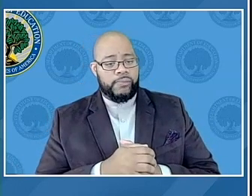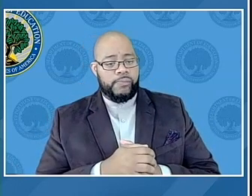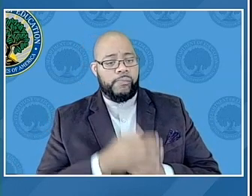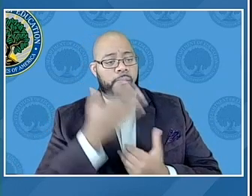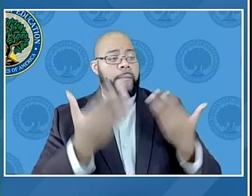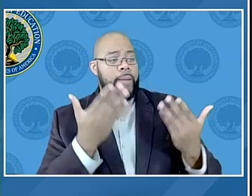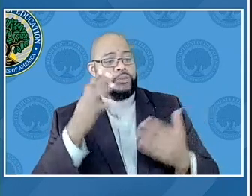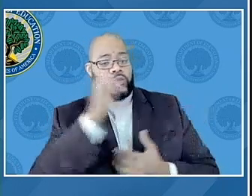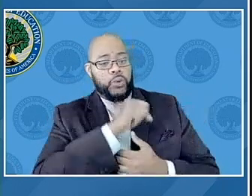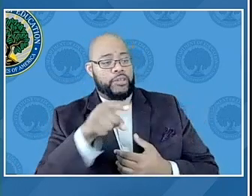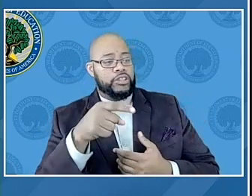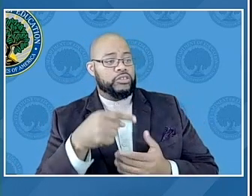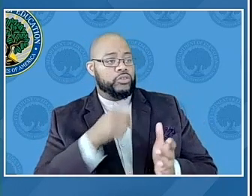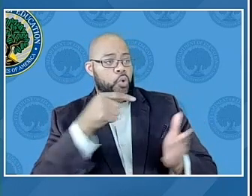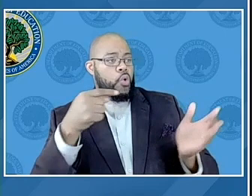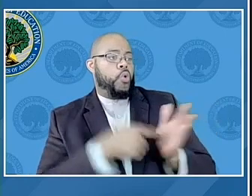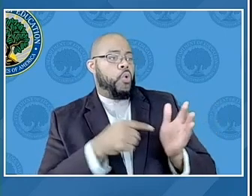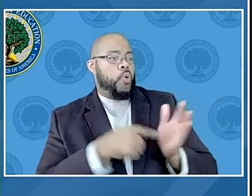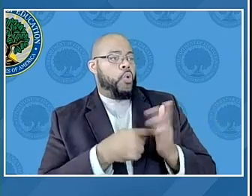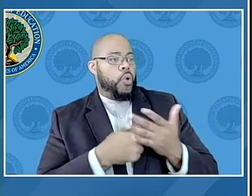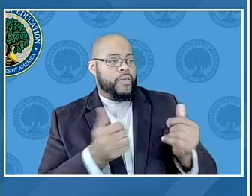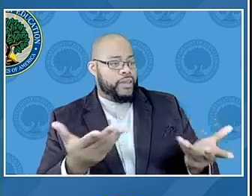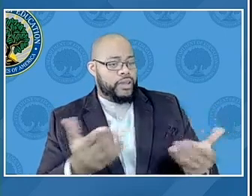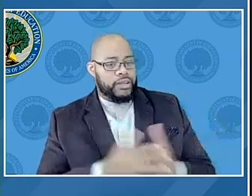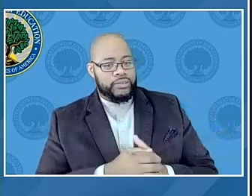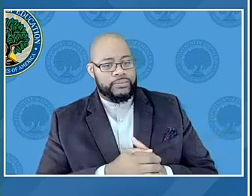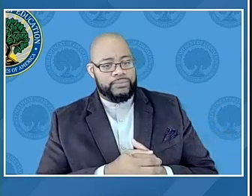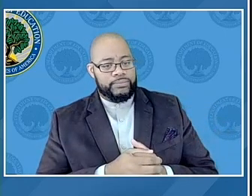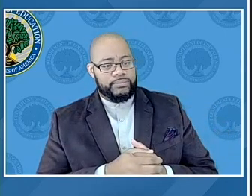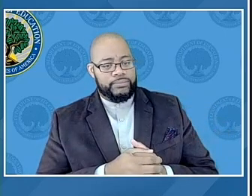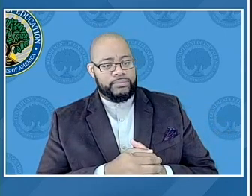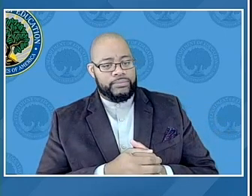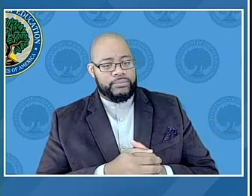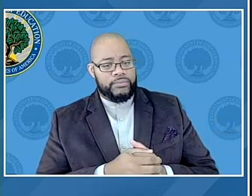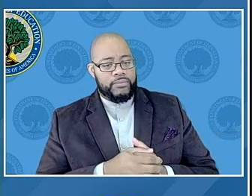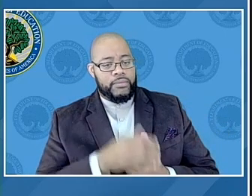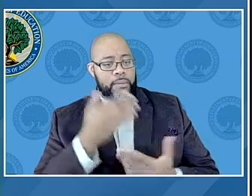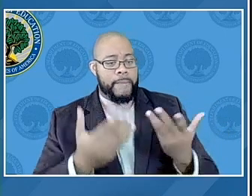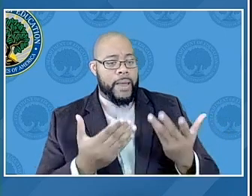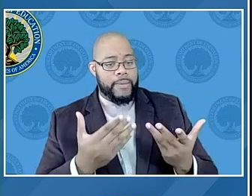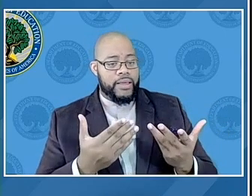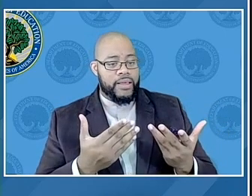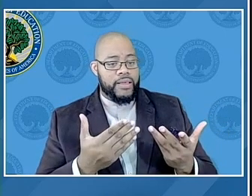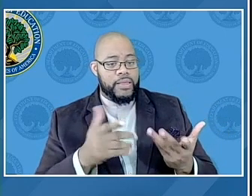just don't owe anything. And may- maybe they move or things happen